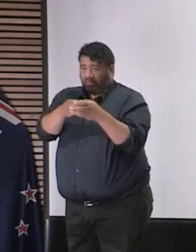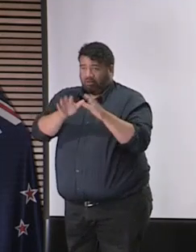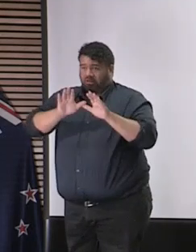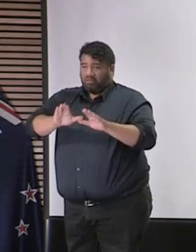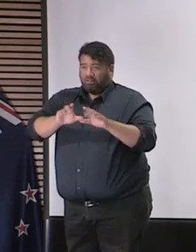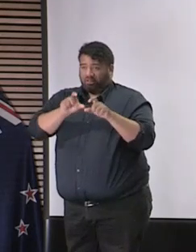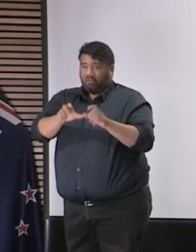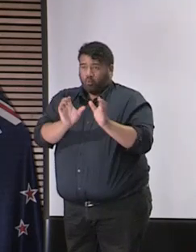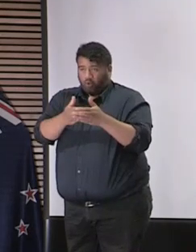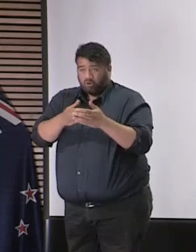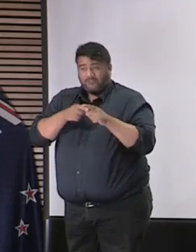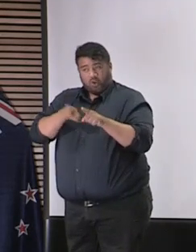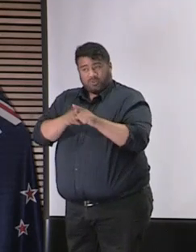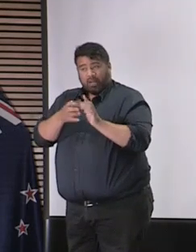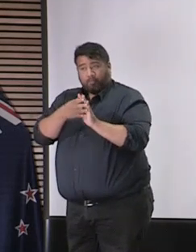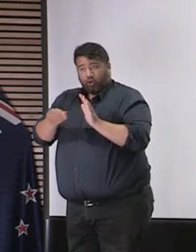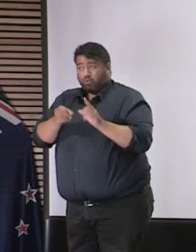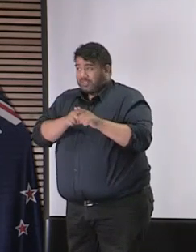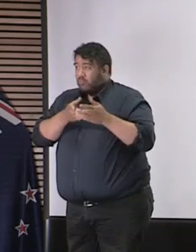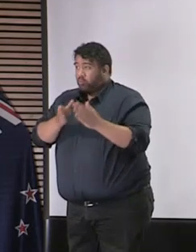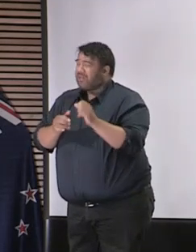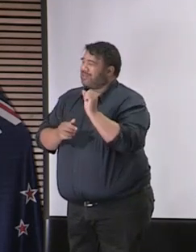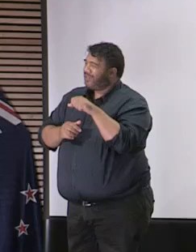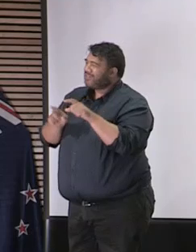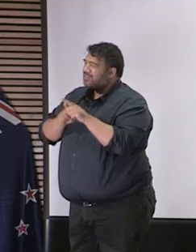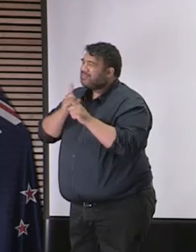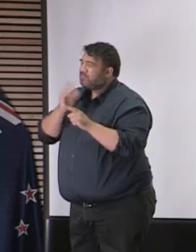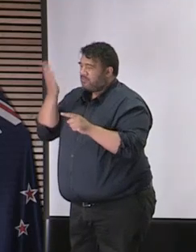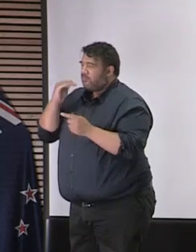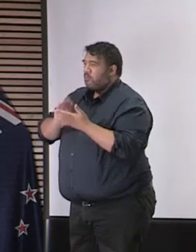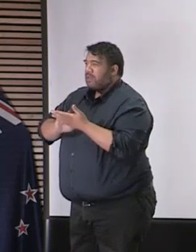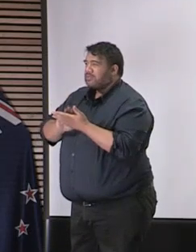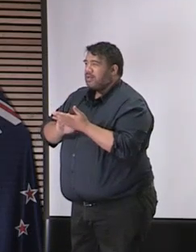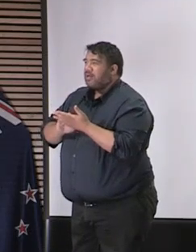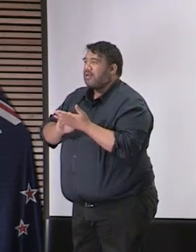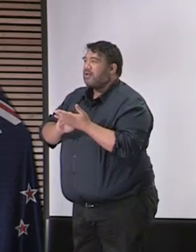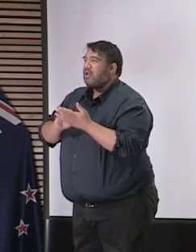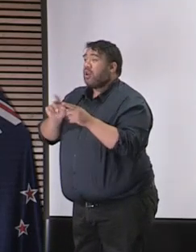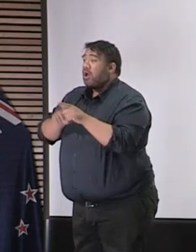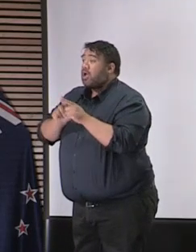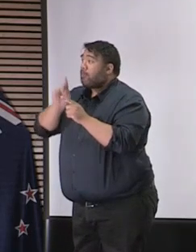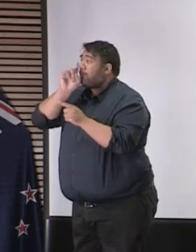the mandatory quarantining, will they be like those initial people who were put into... ? PRIME MINISTER JACINDA